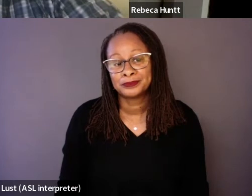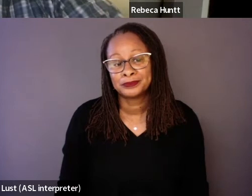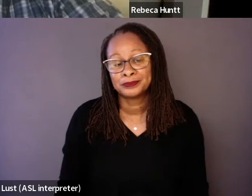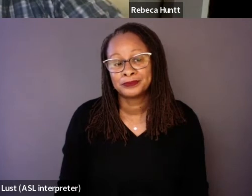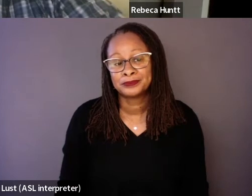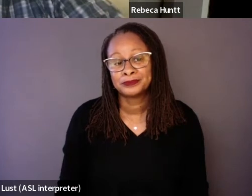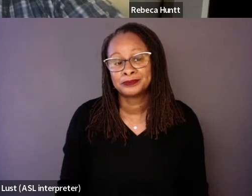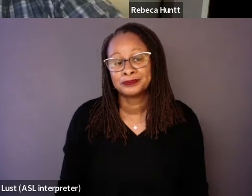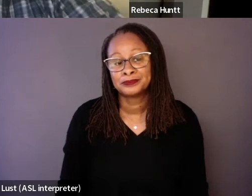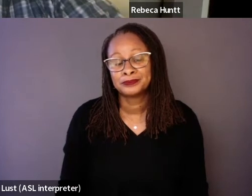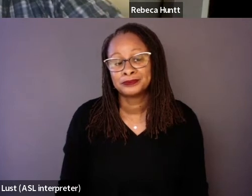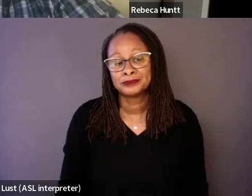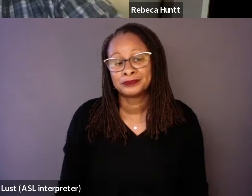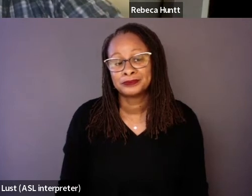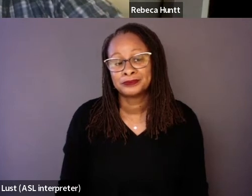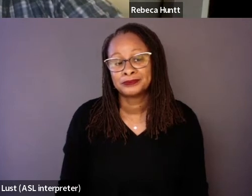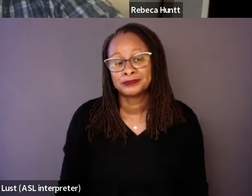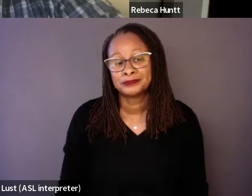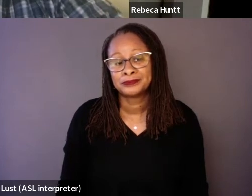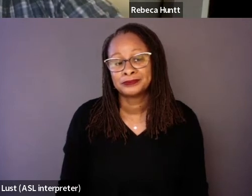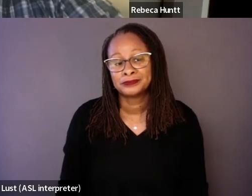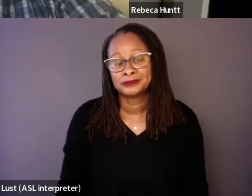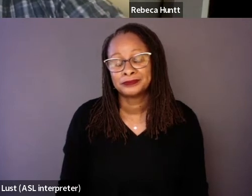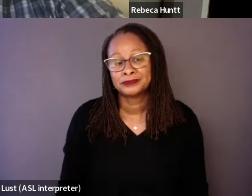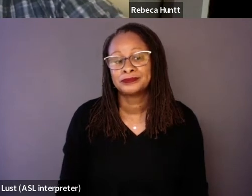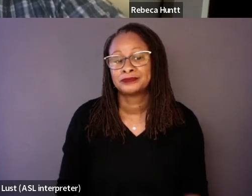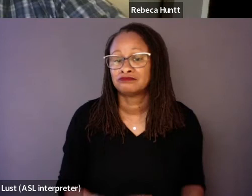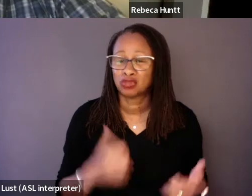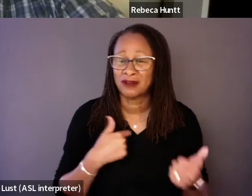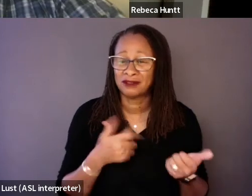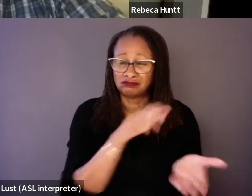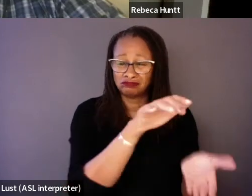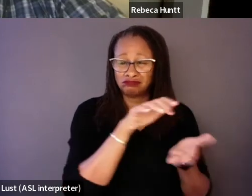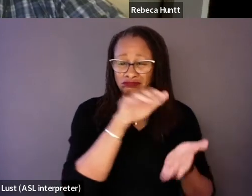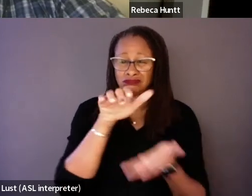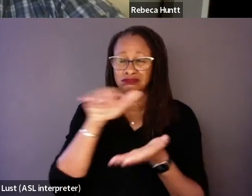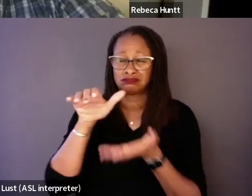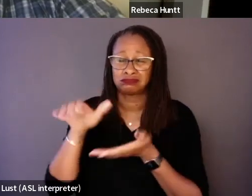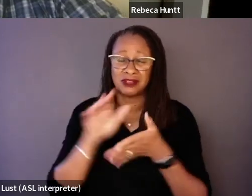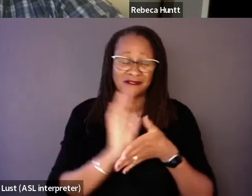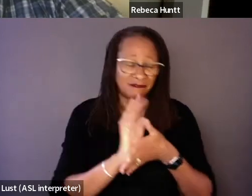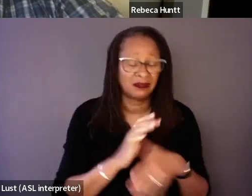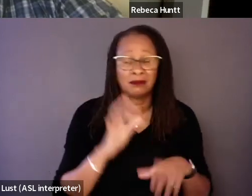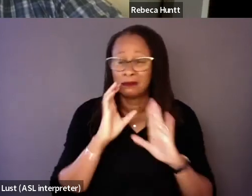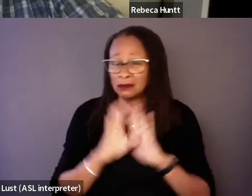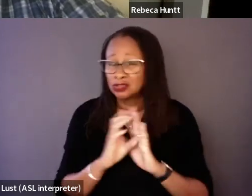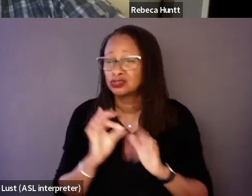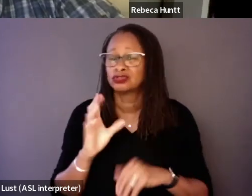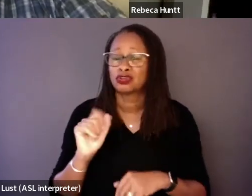How do you bring it all together and do something that feels cohesive to the extent that, you know,